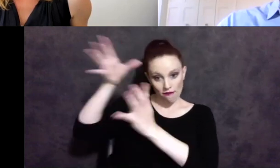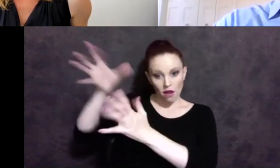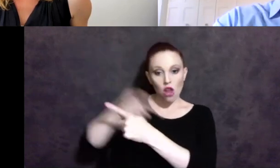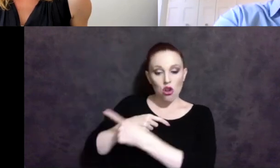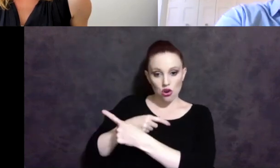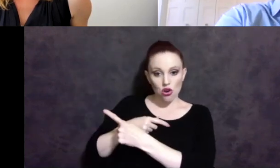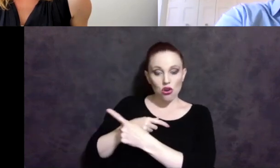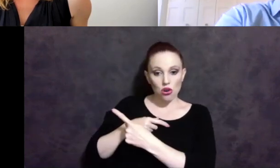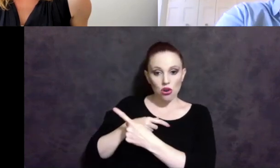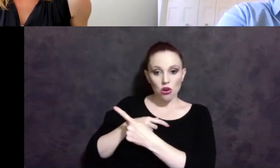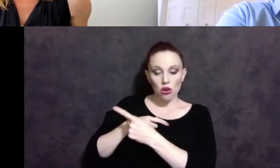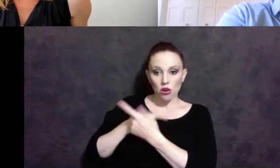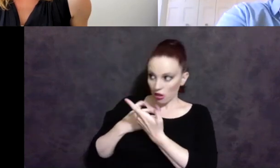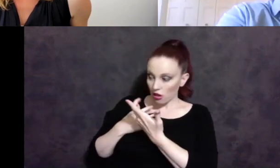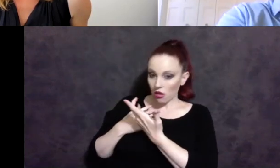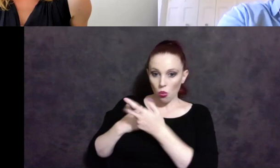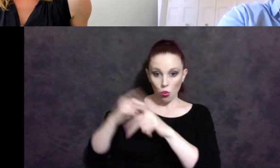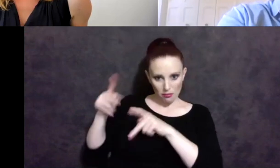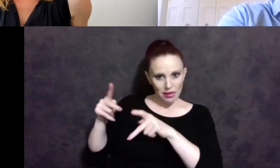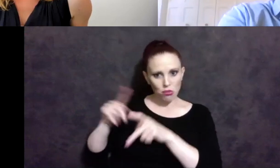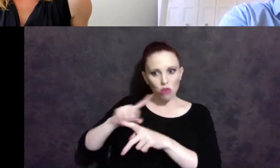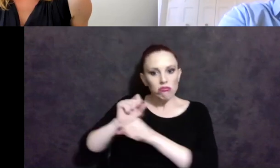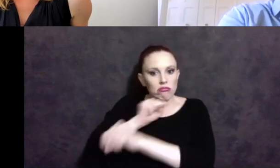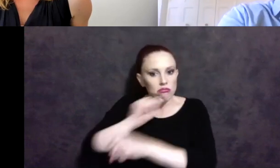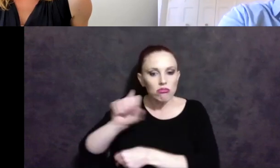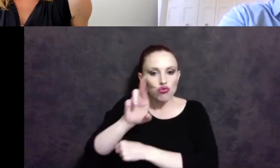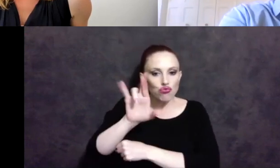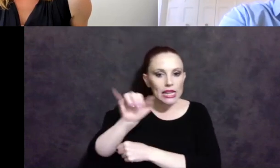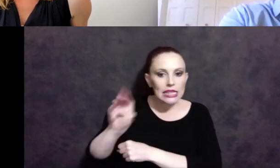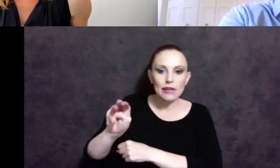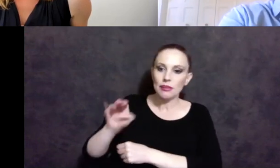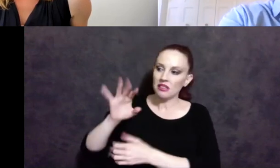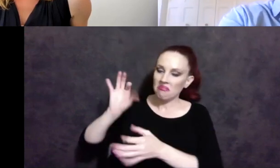with people physically outside of him saying things, they are being fined and things like